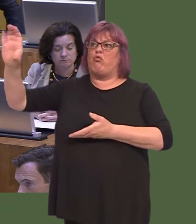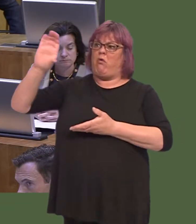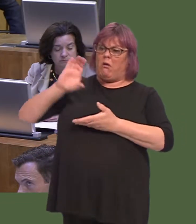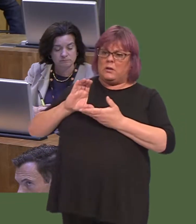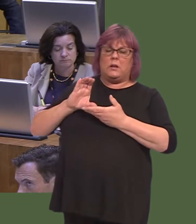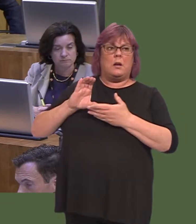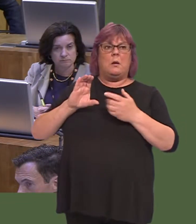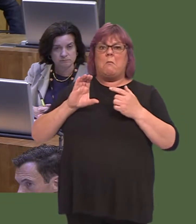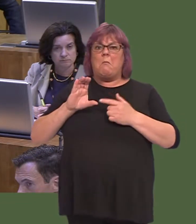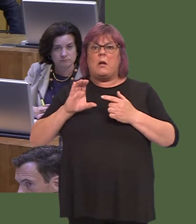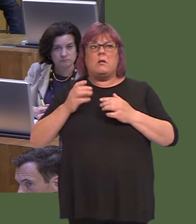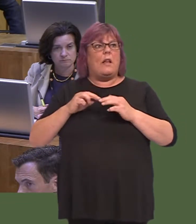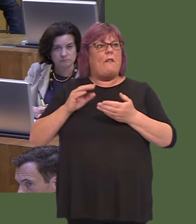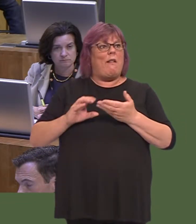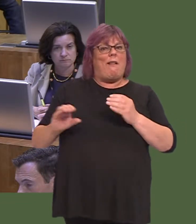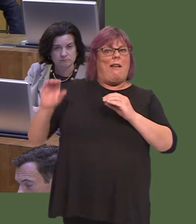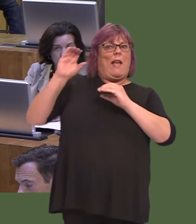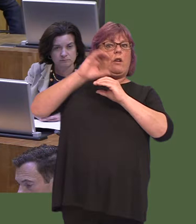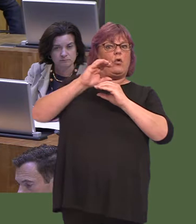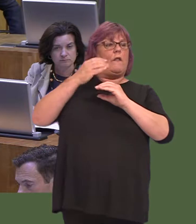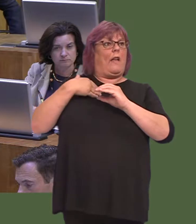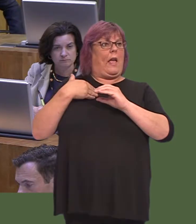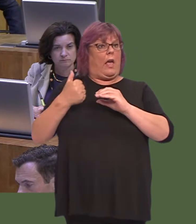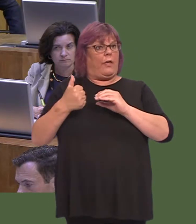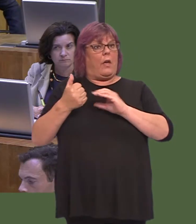What we don't know is that, if we get the increase in health, whether we will then see